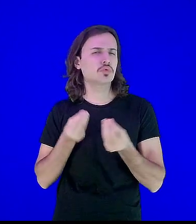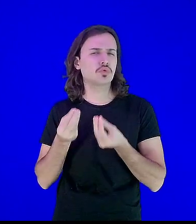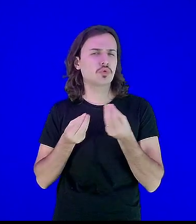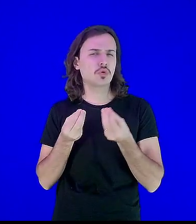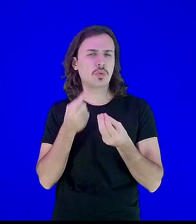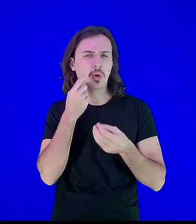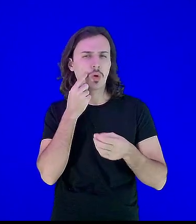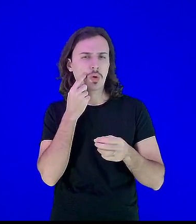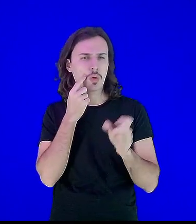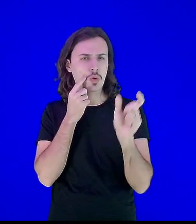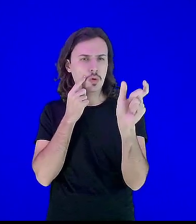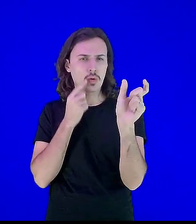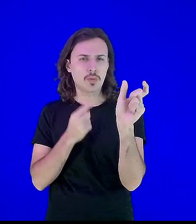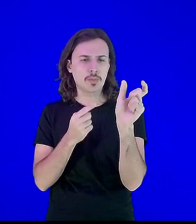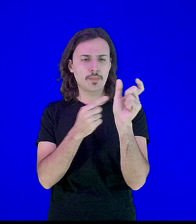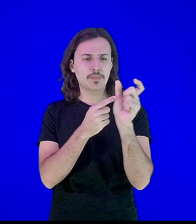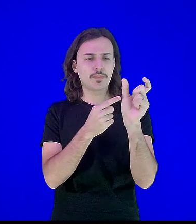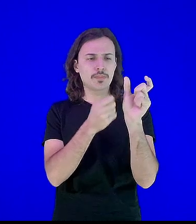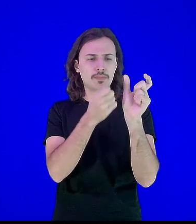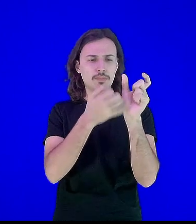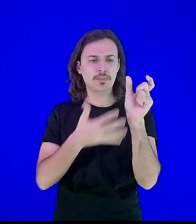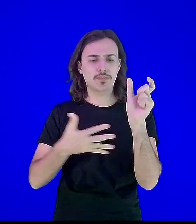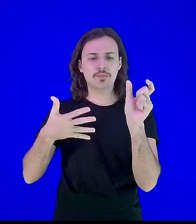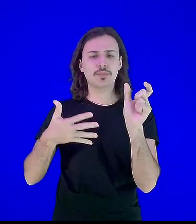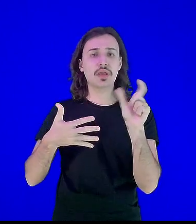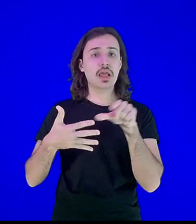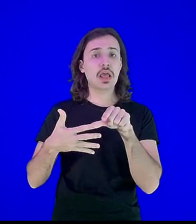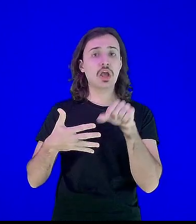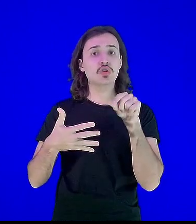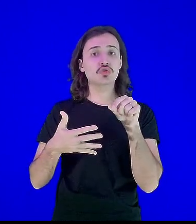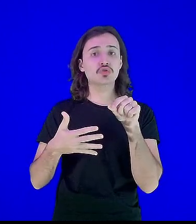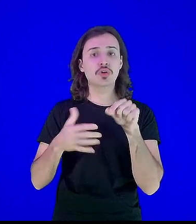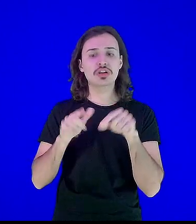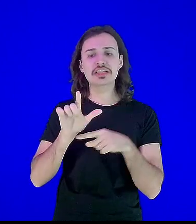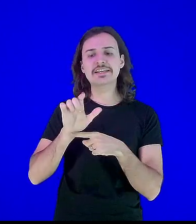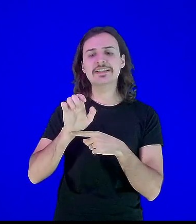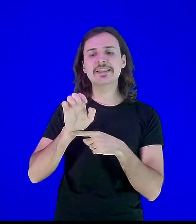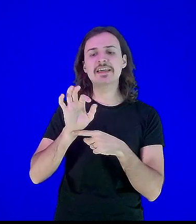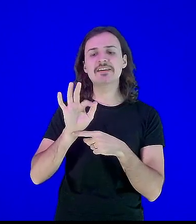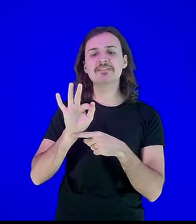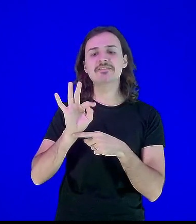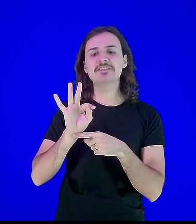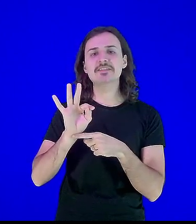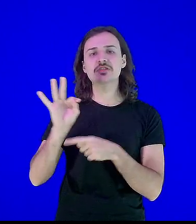since I was with this page active, the text changed only here